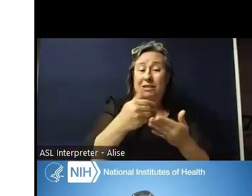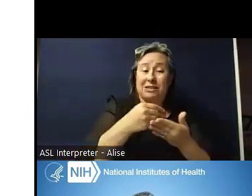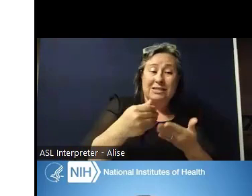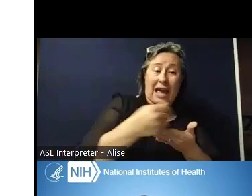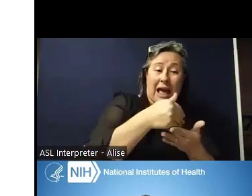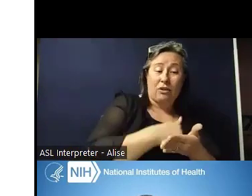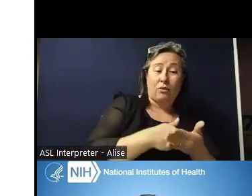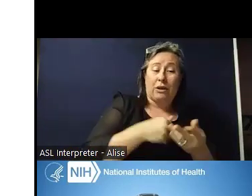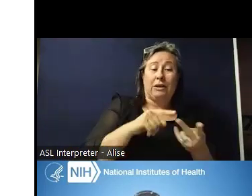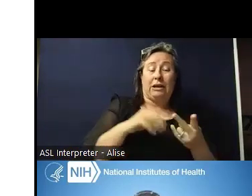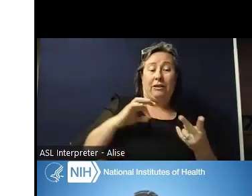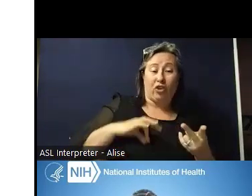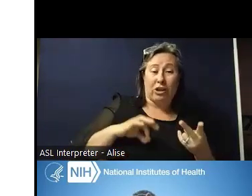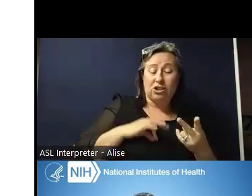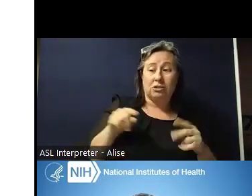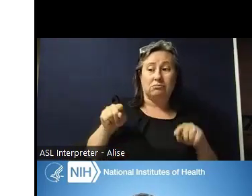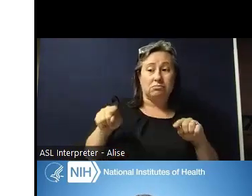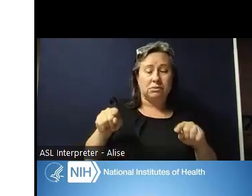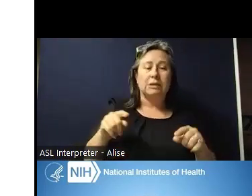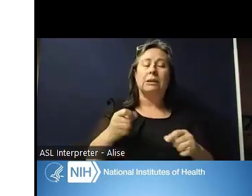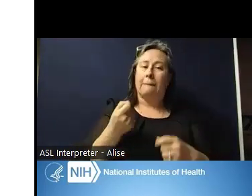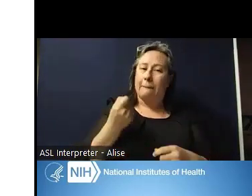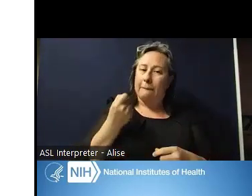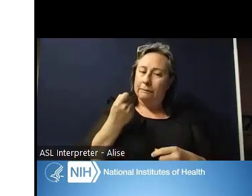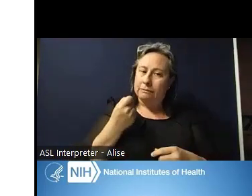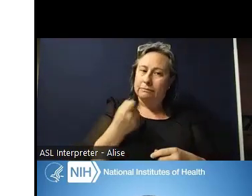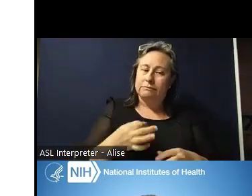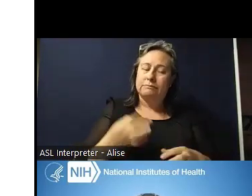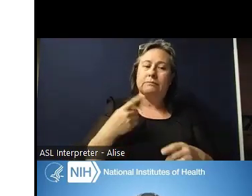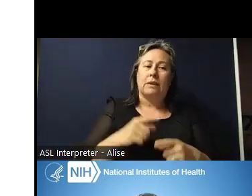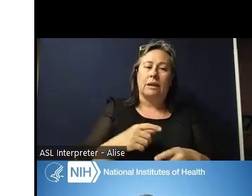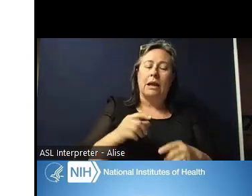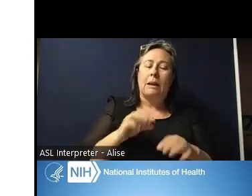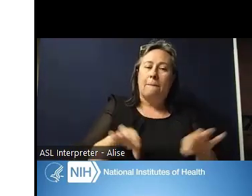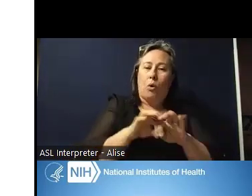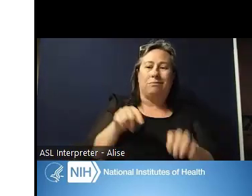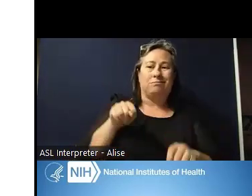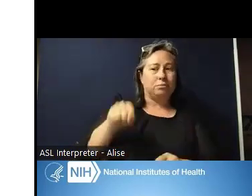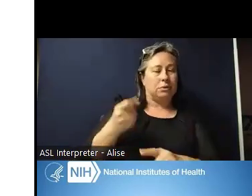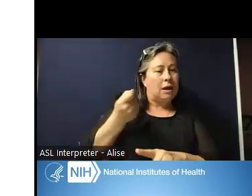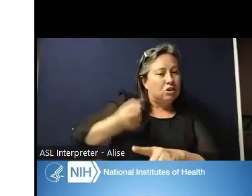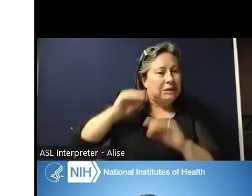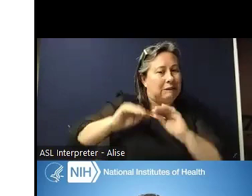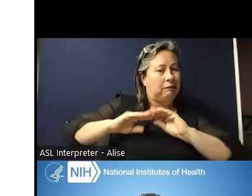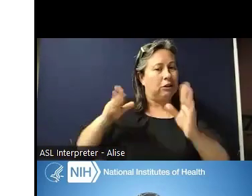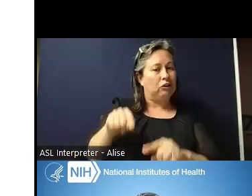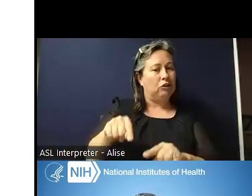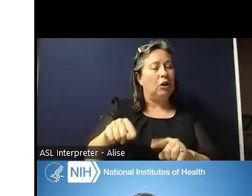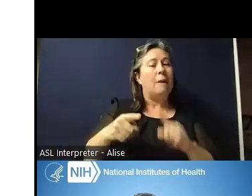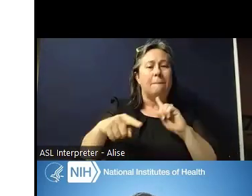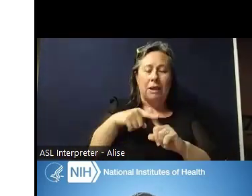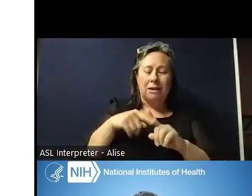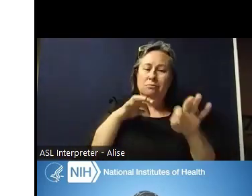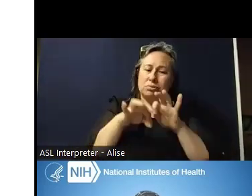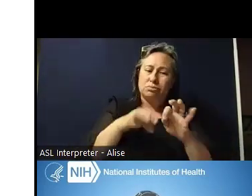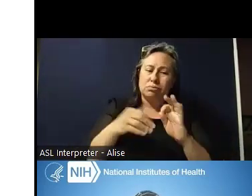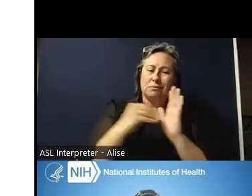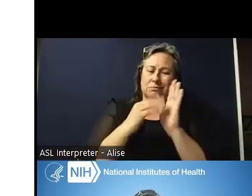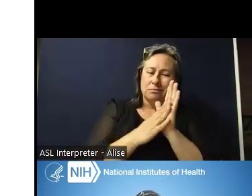that the prime recipient understands that, and that's included in the written agreement and signed by both parties. Next slide.